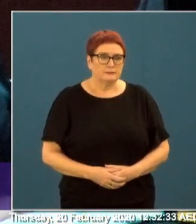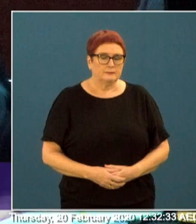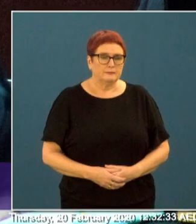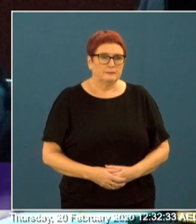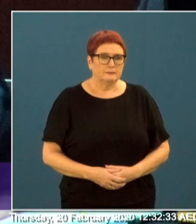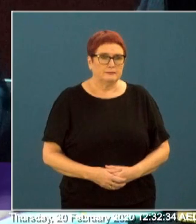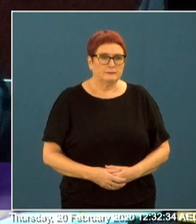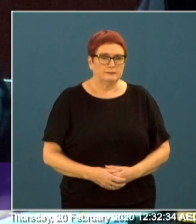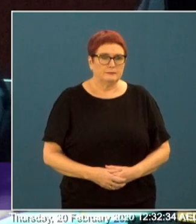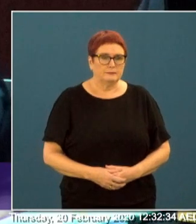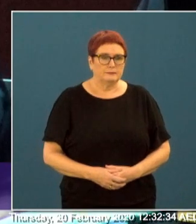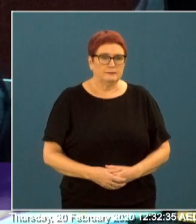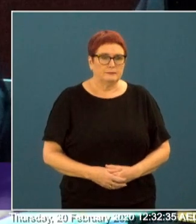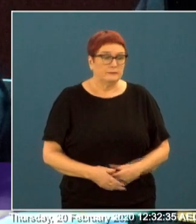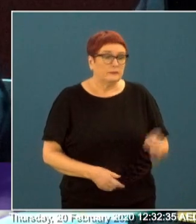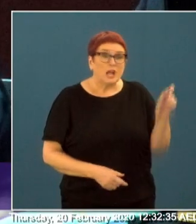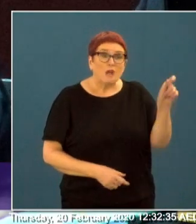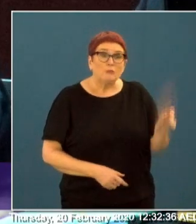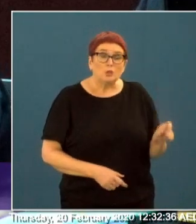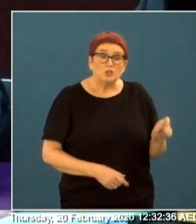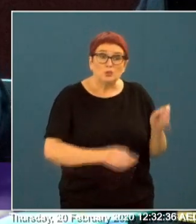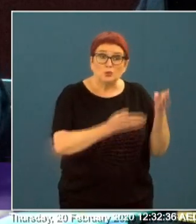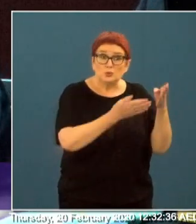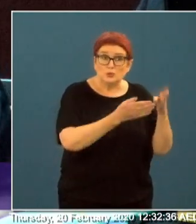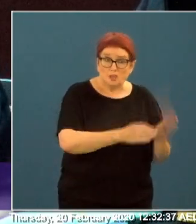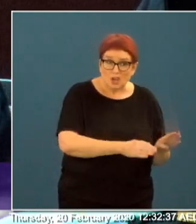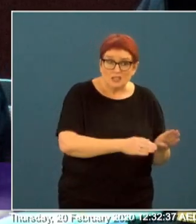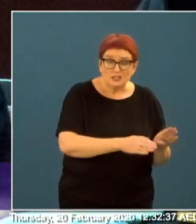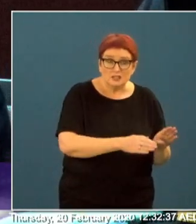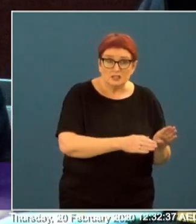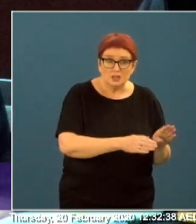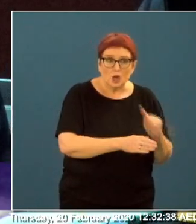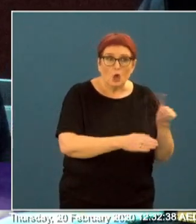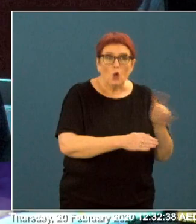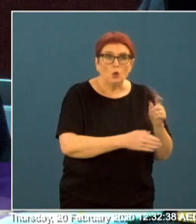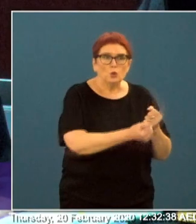who is in or receiving the support of a registered NDIS provider.